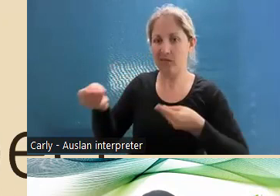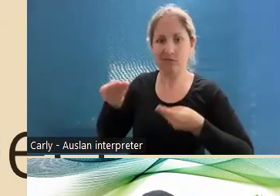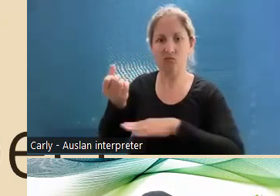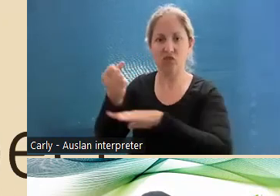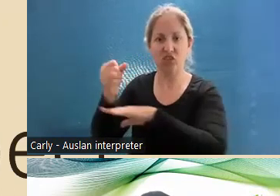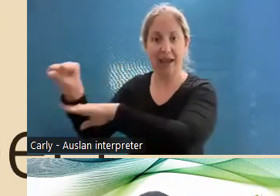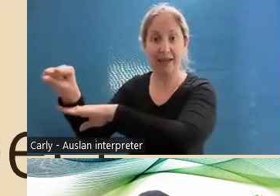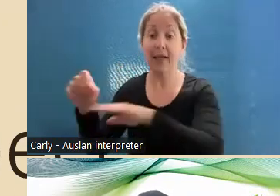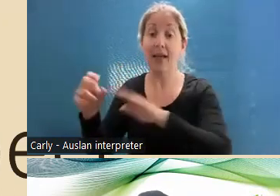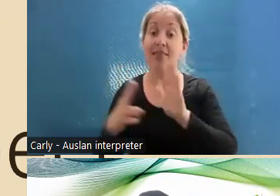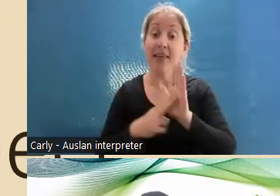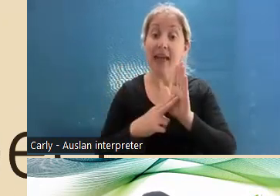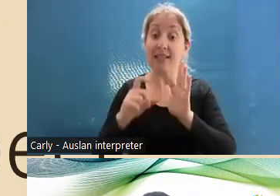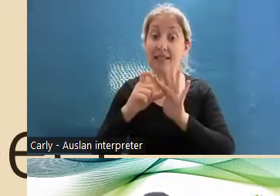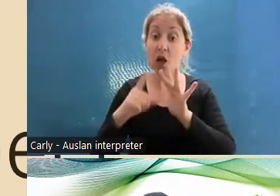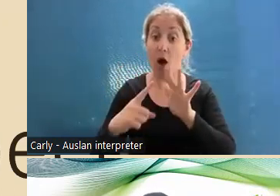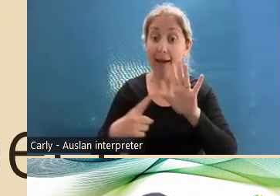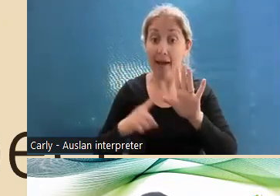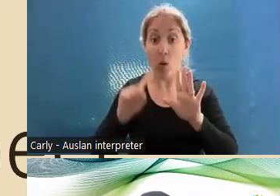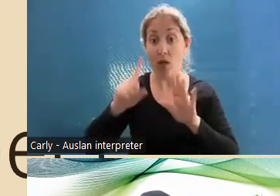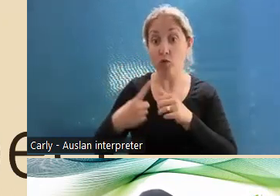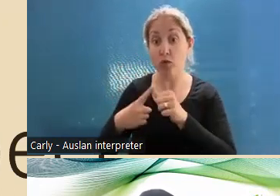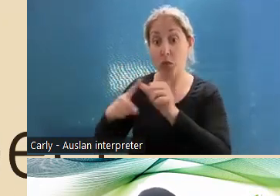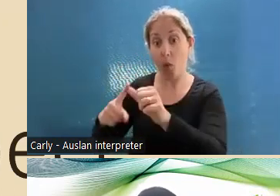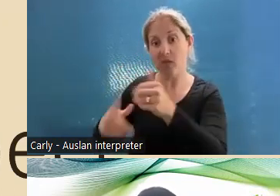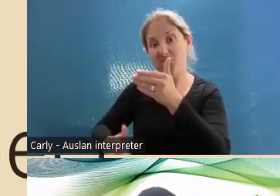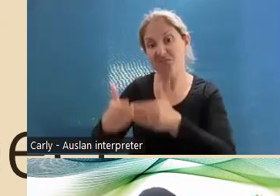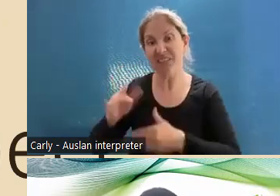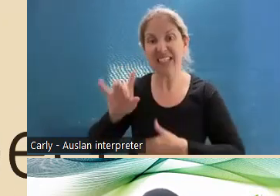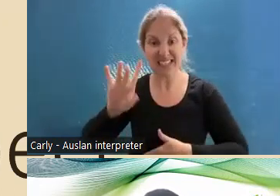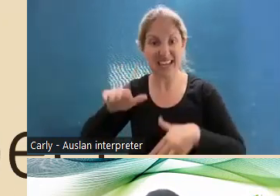The NDIA will provide their response within 10 business days.